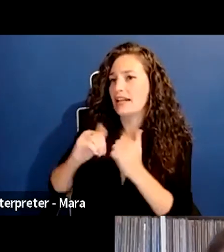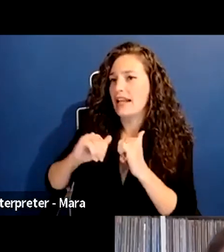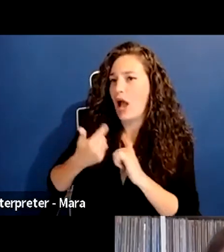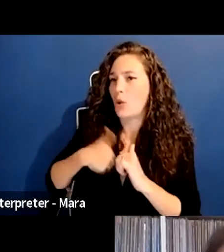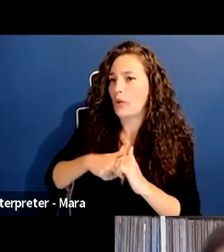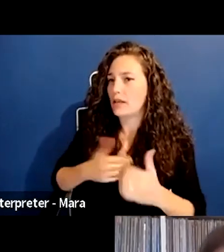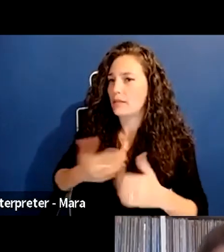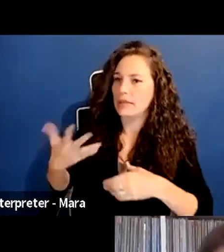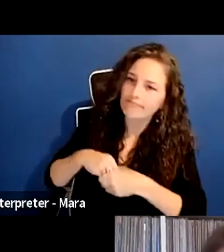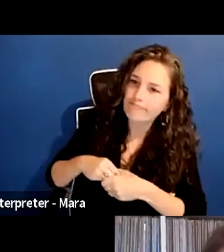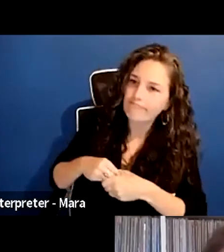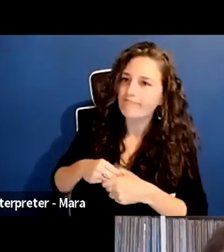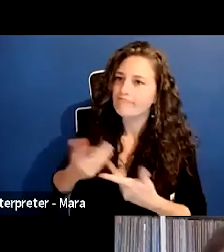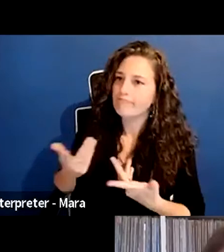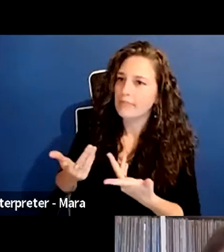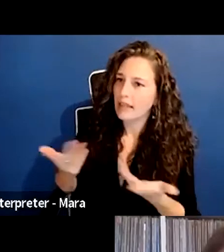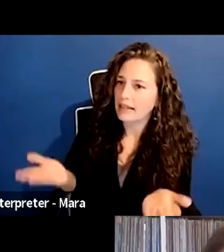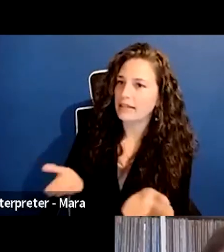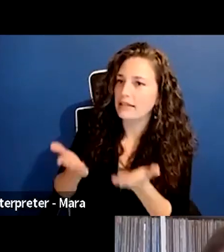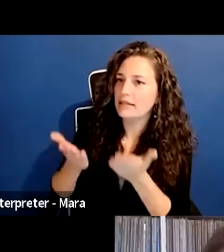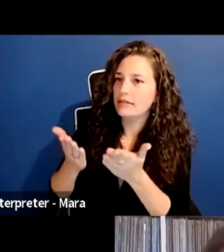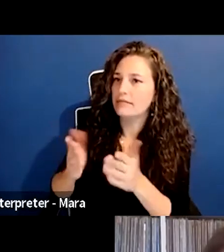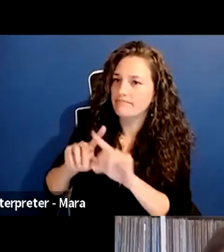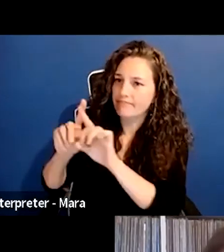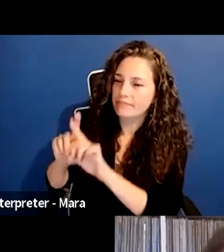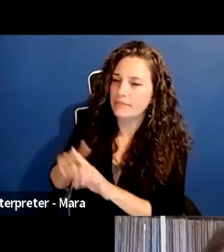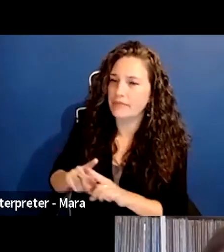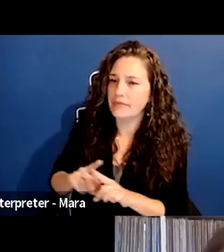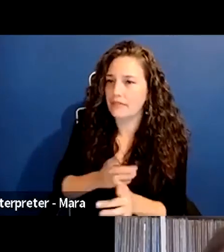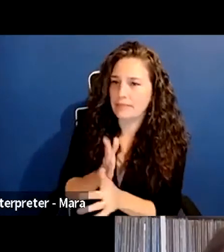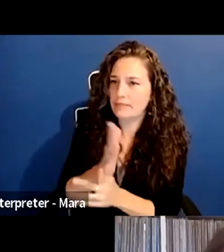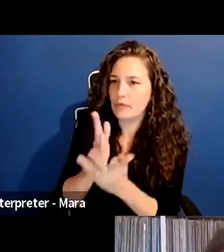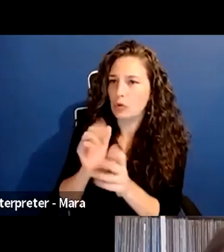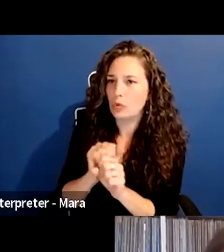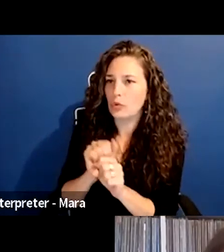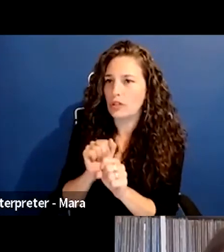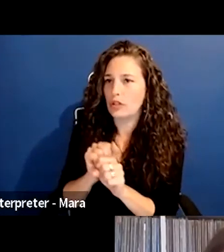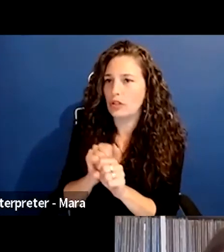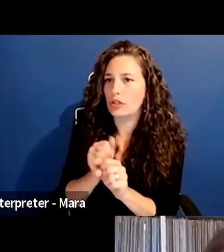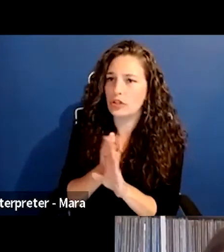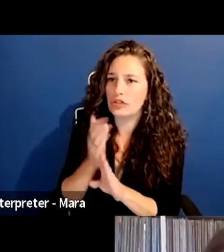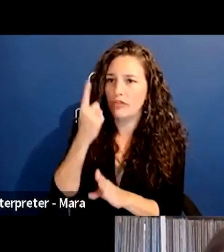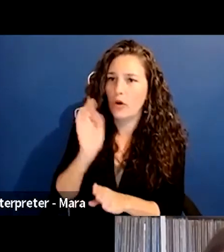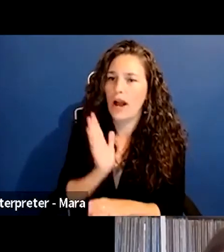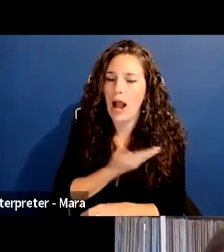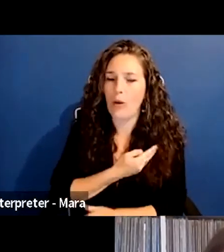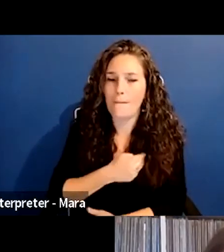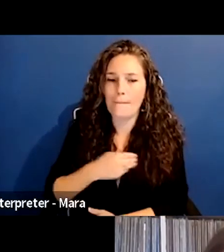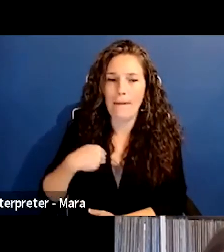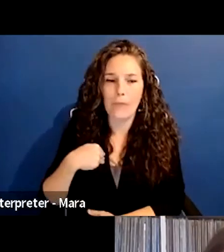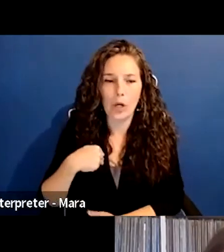in the lives and the careers of our members. Even though we always think we have been outshouting